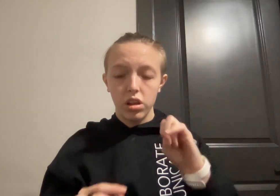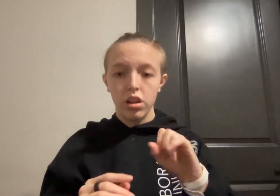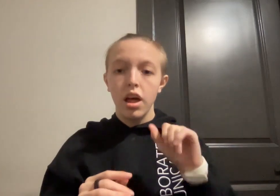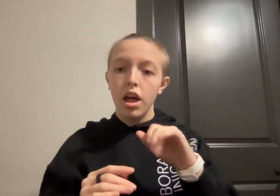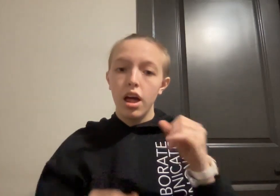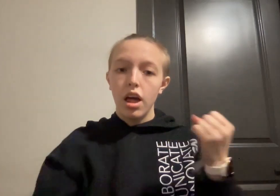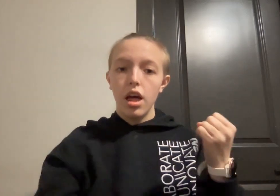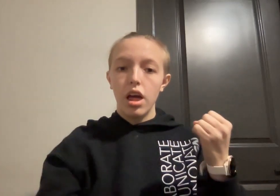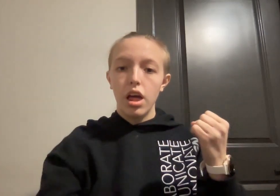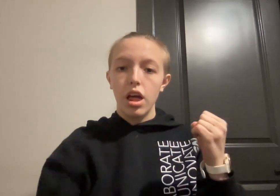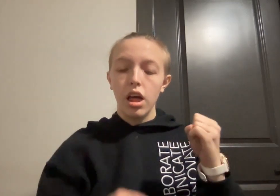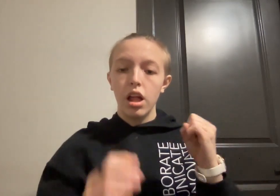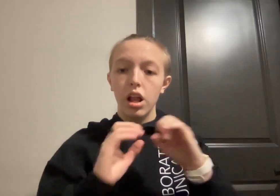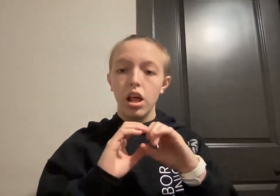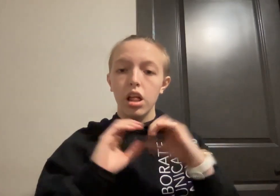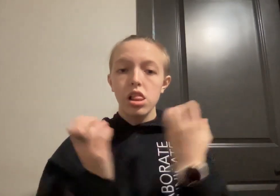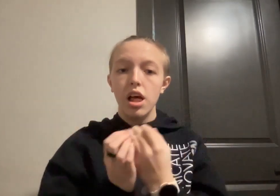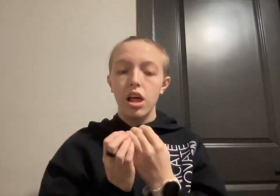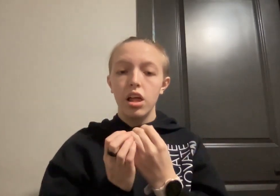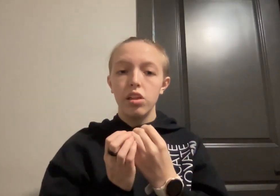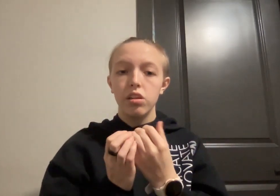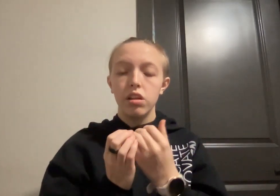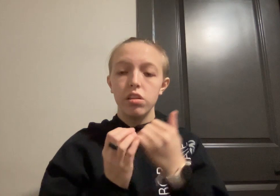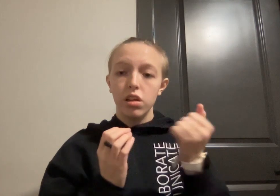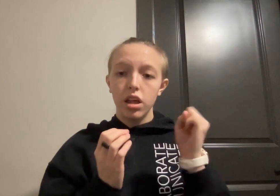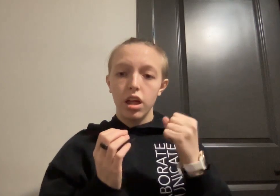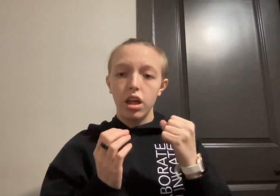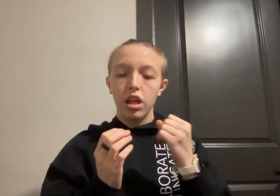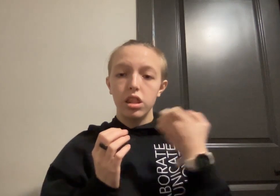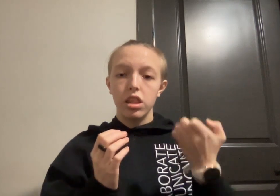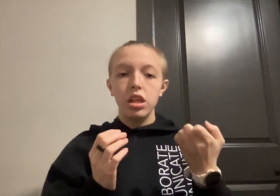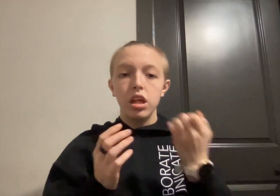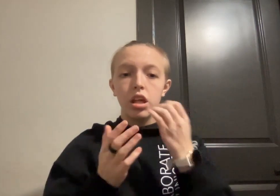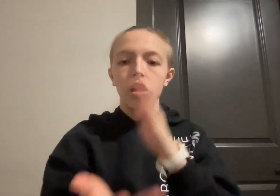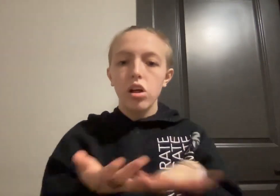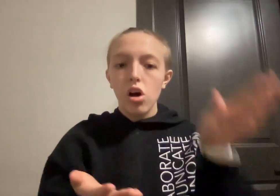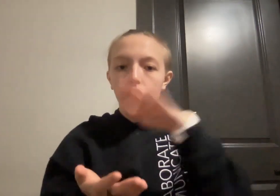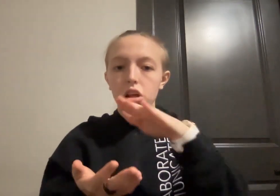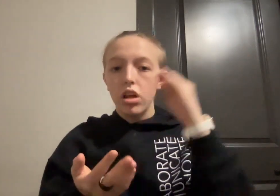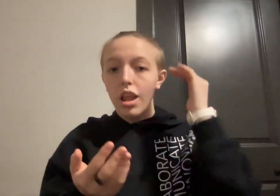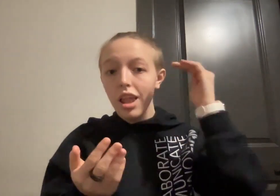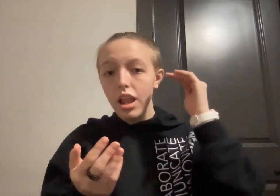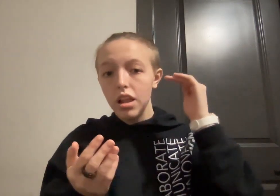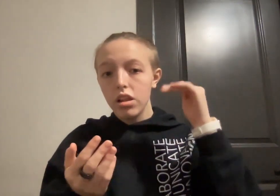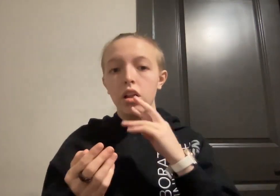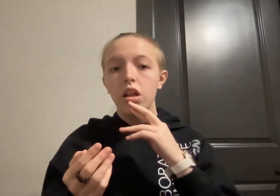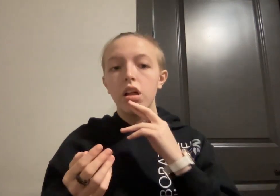The the college level